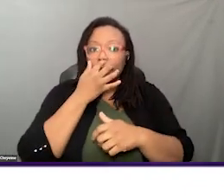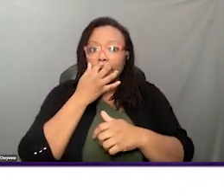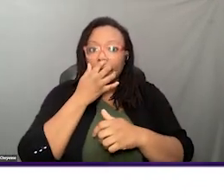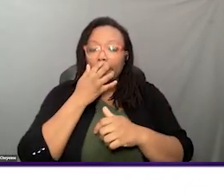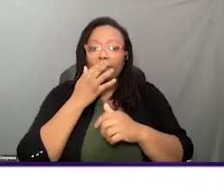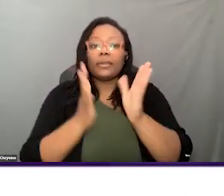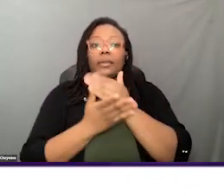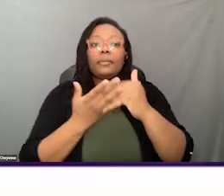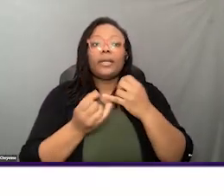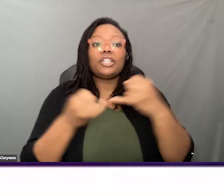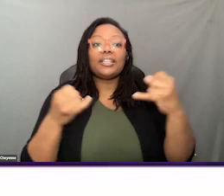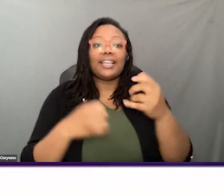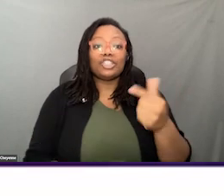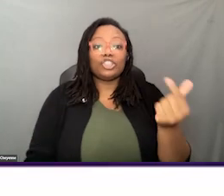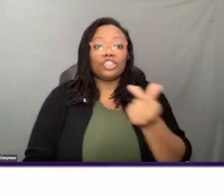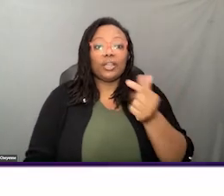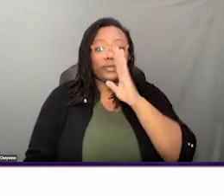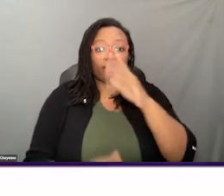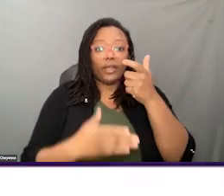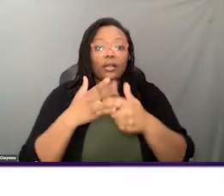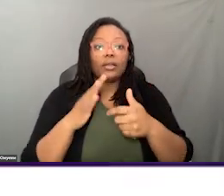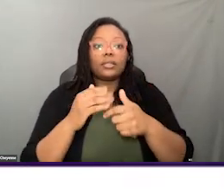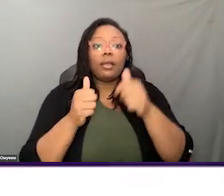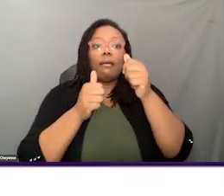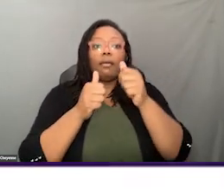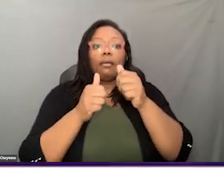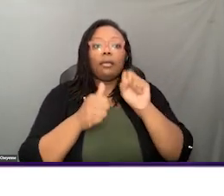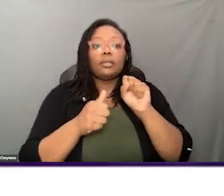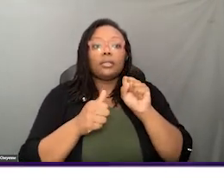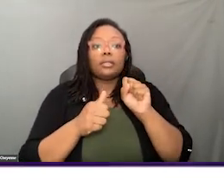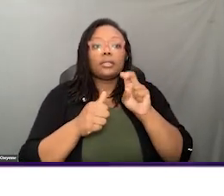Budget line G, Other Direct Costs: Sub-awards (G.5).